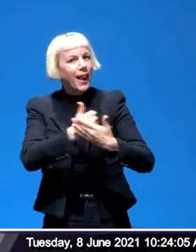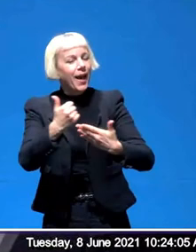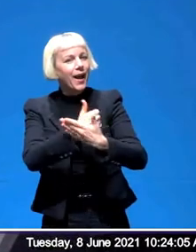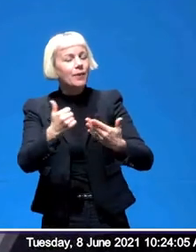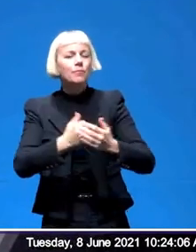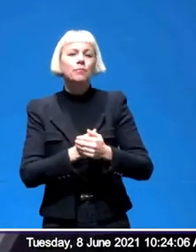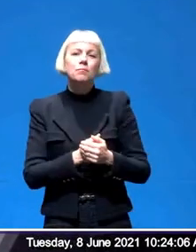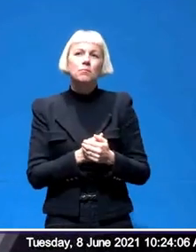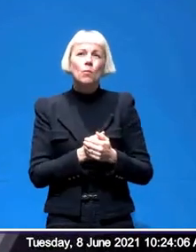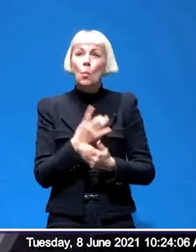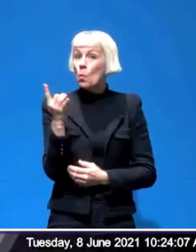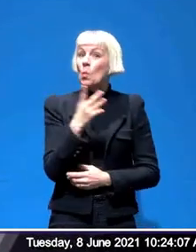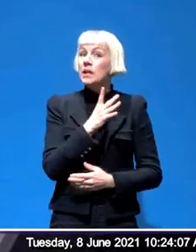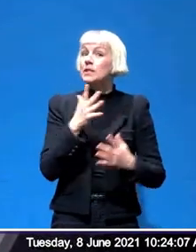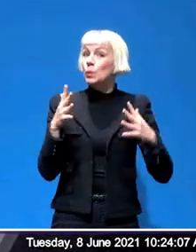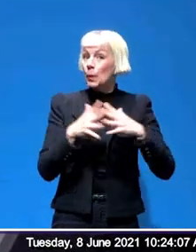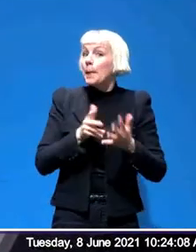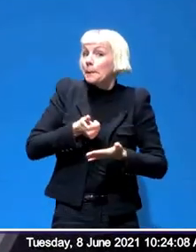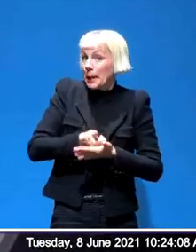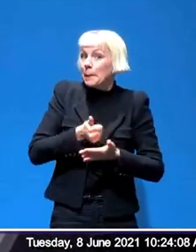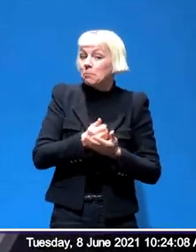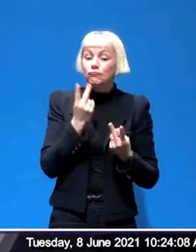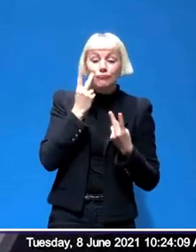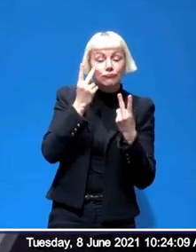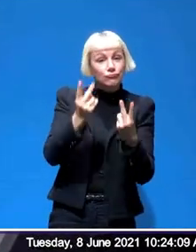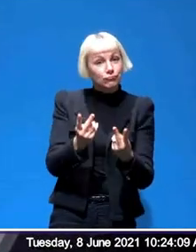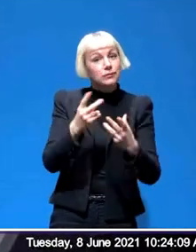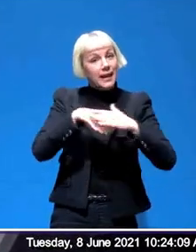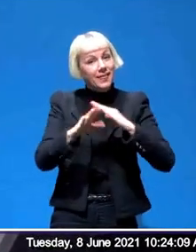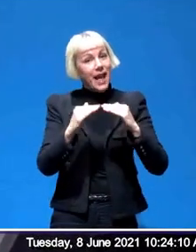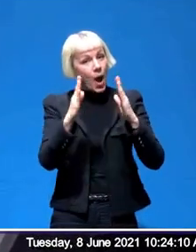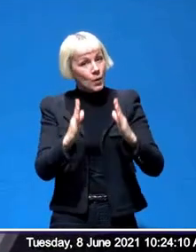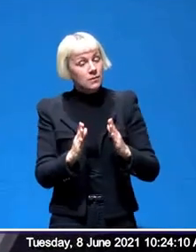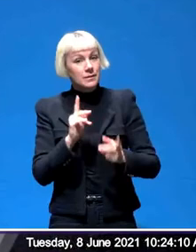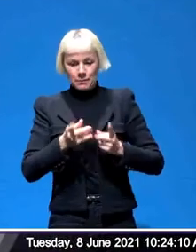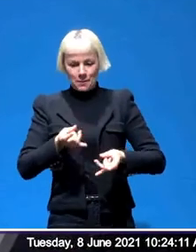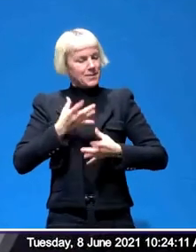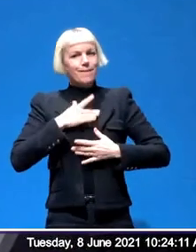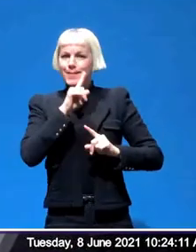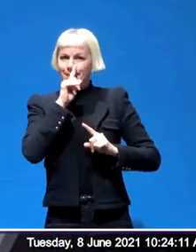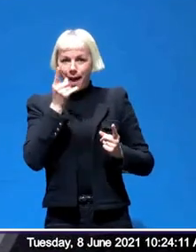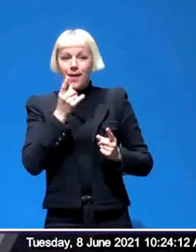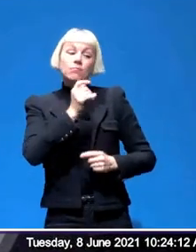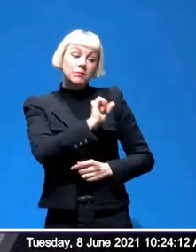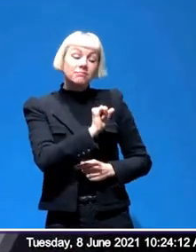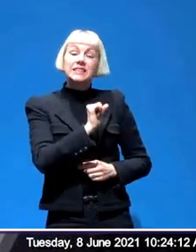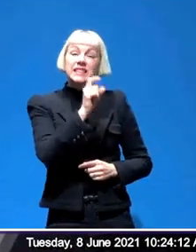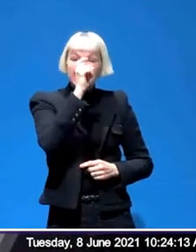on at least a weekly basis. On some occasions when I was not able to get there, Daniel's sister and brothers